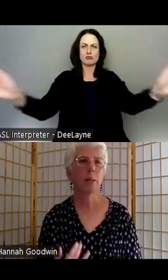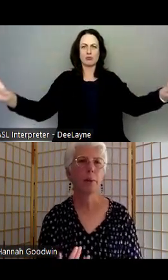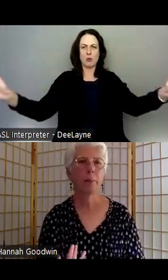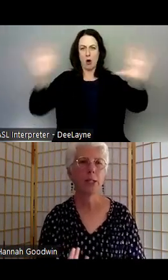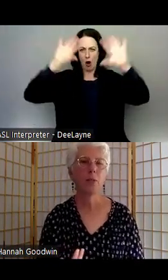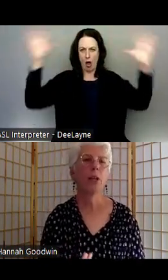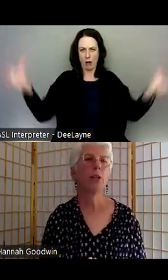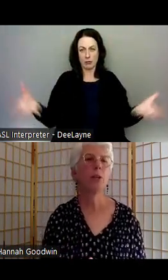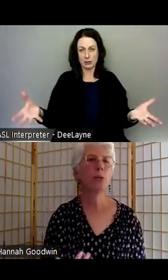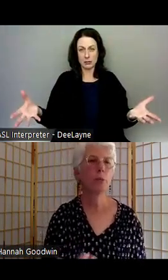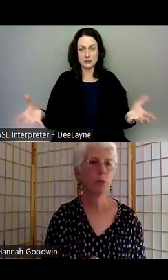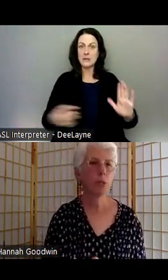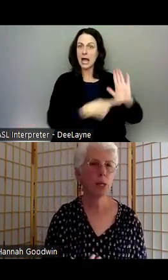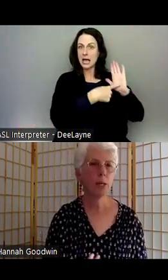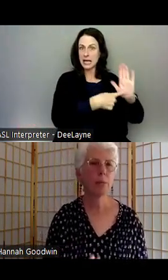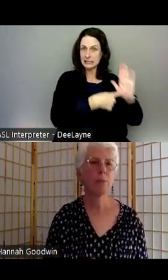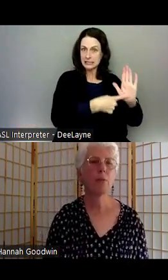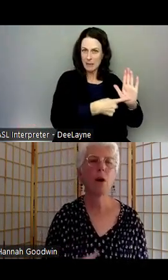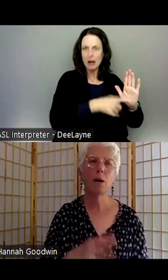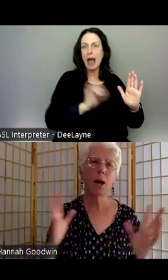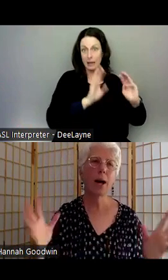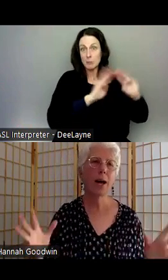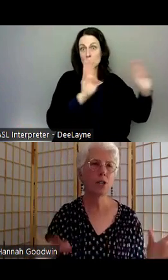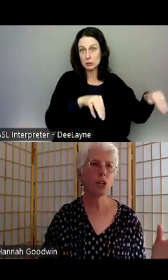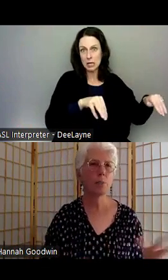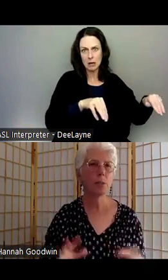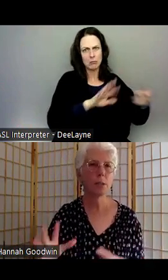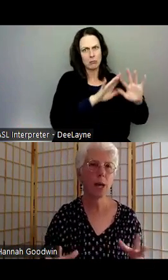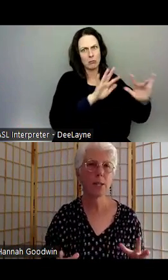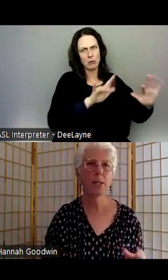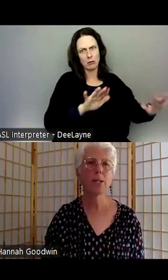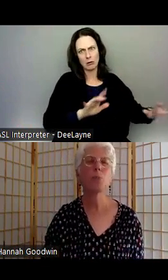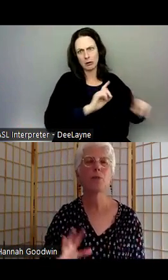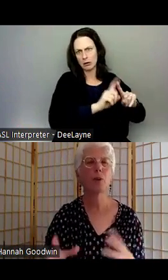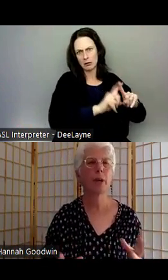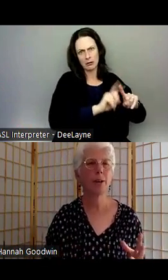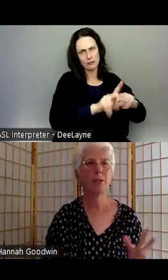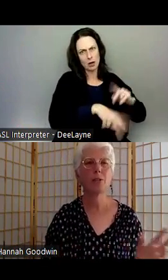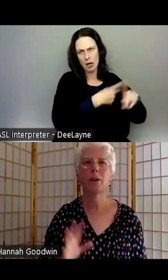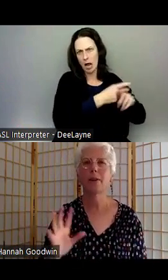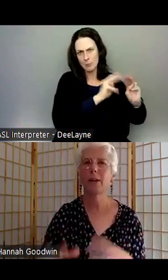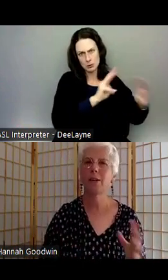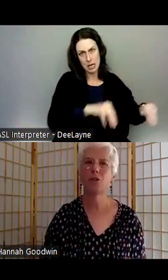Exhibit based venues, museums of all kinds, shapes and sizes, performing arts of all kinds,